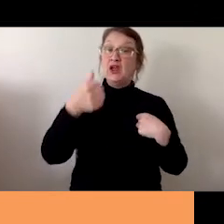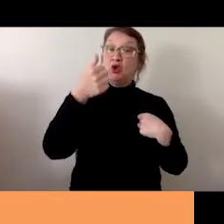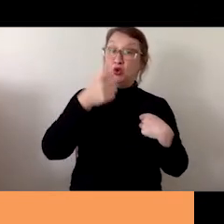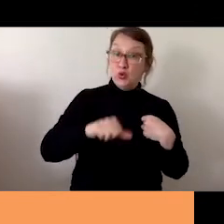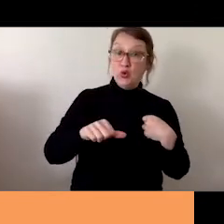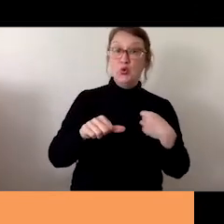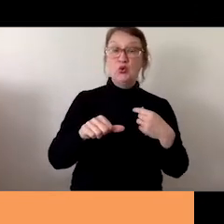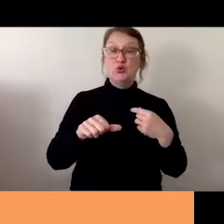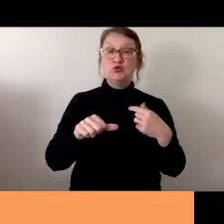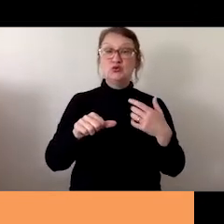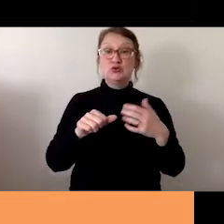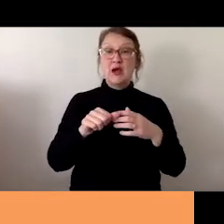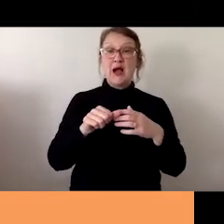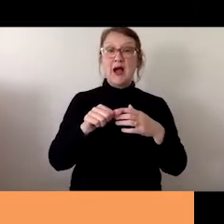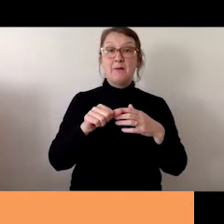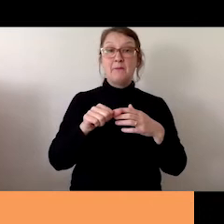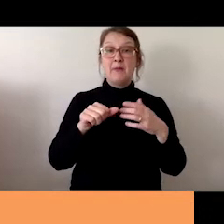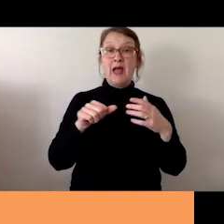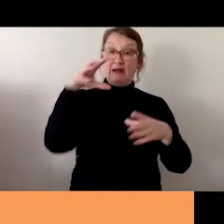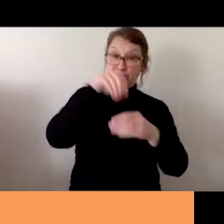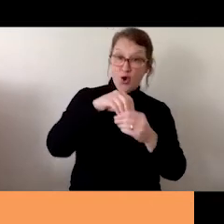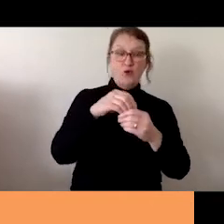literally hundreds of people at any one time. These are great engagement